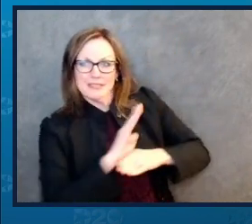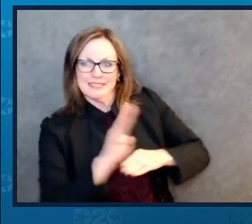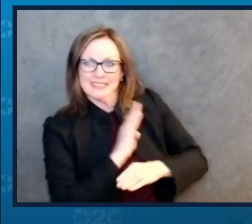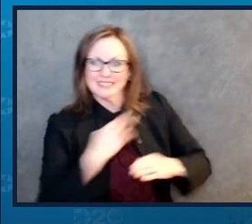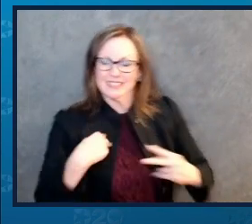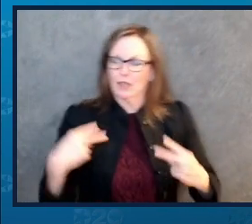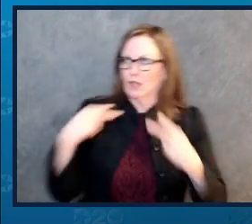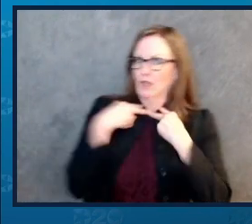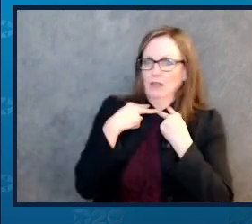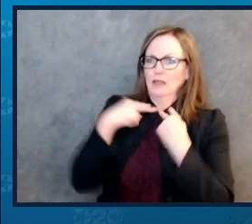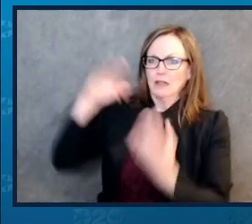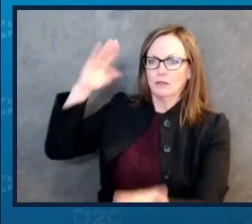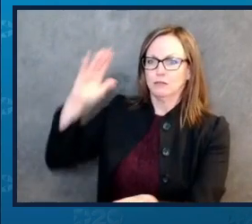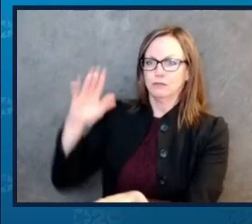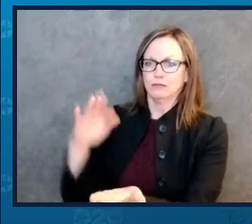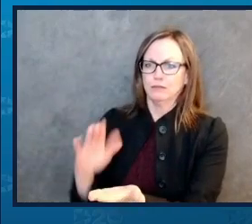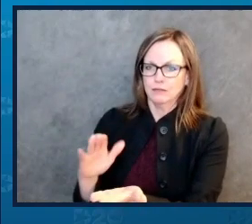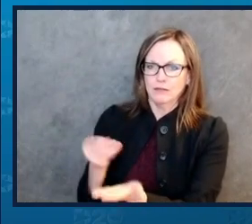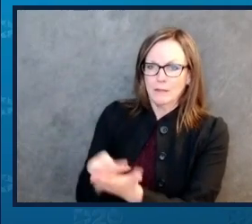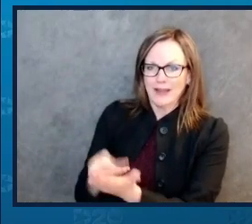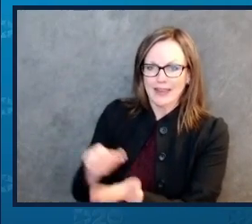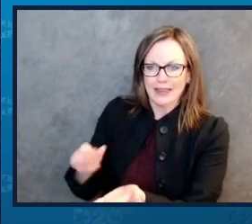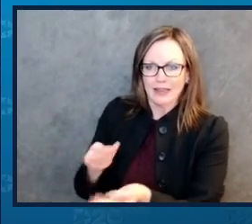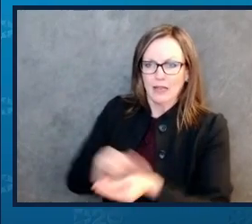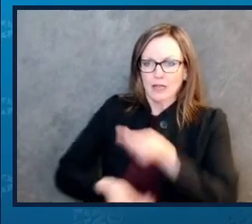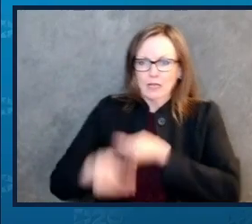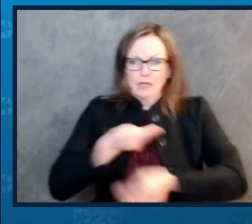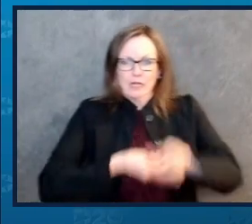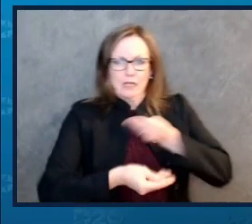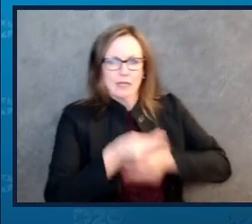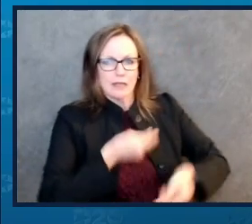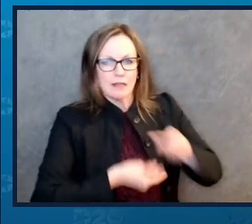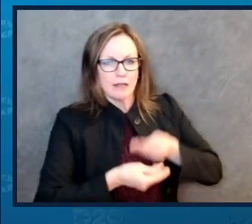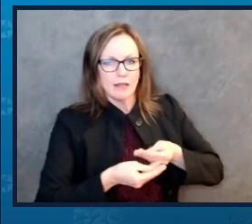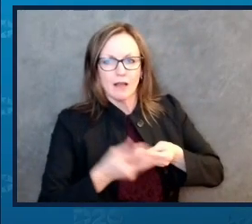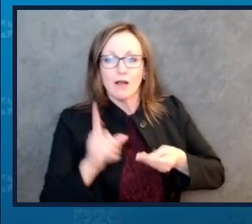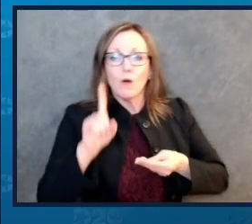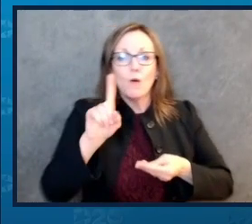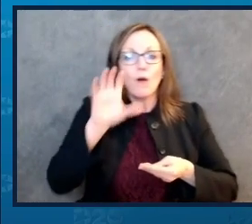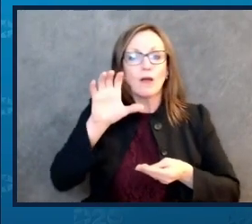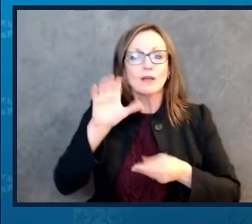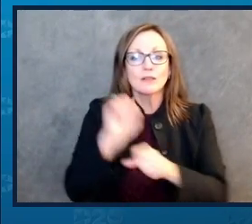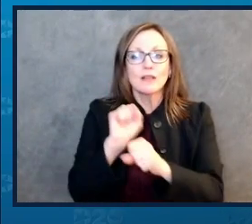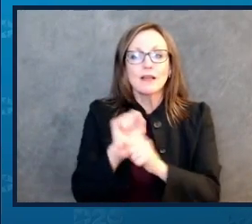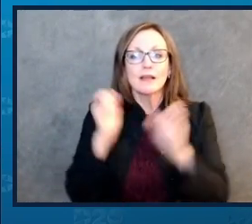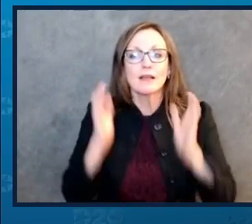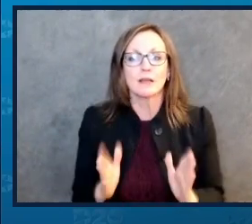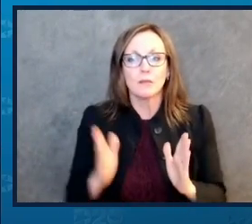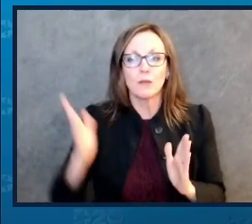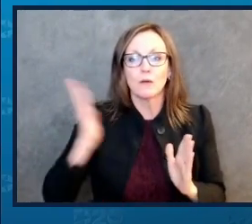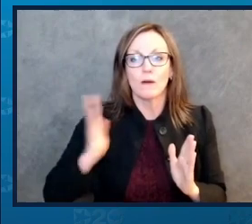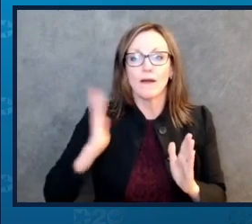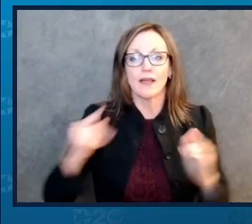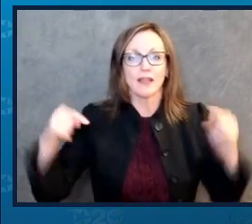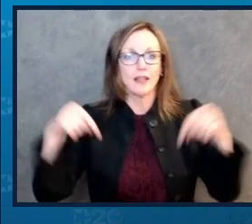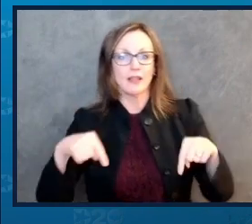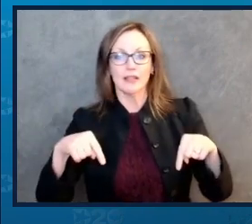A THE FIRST DECISION THAT I HAD TO MAKE BECAUSE 100 PEOPLE ARE LOOK AT YOU, AND UP FORTUNATELY,